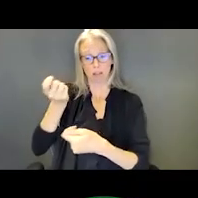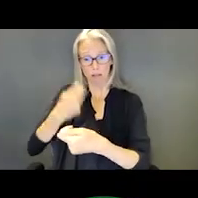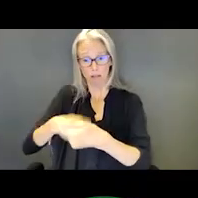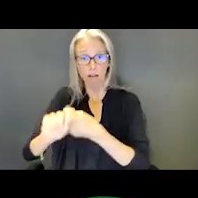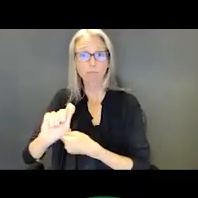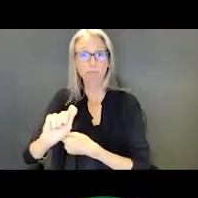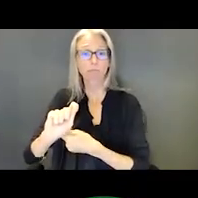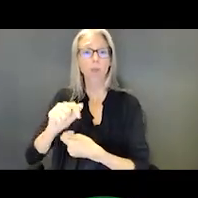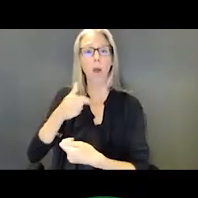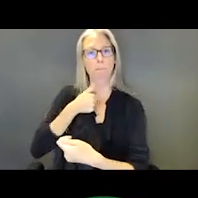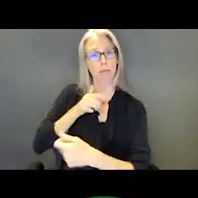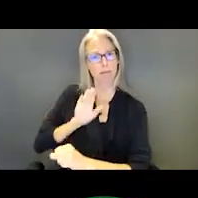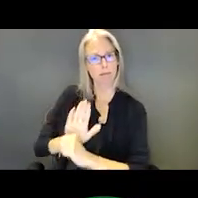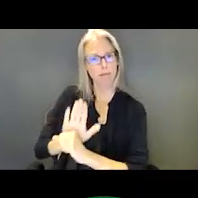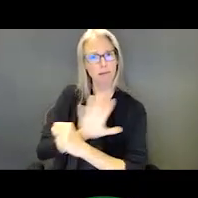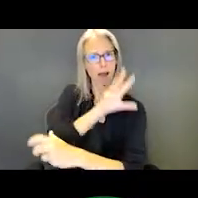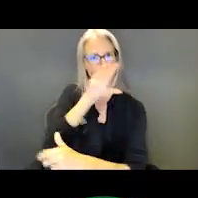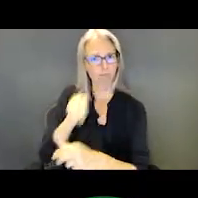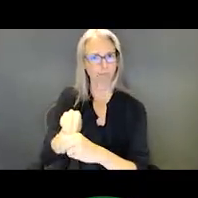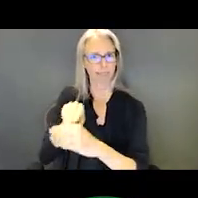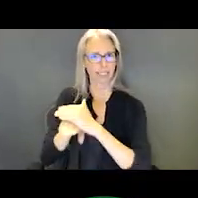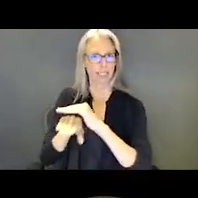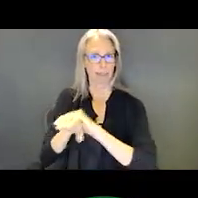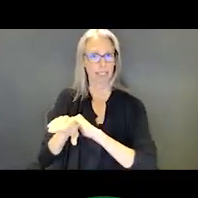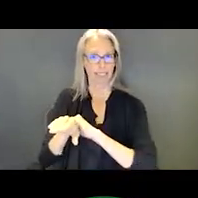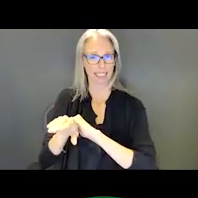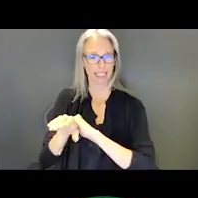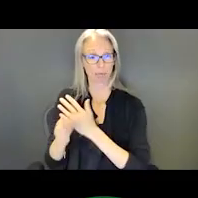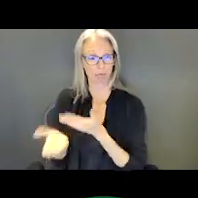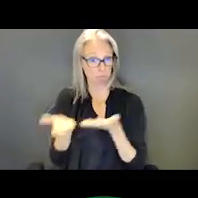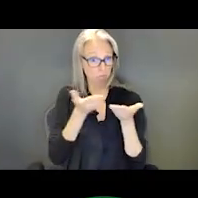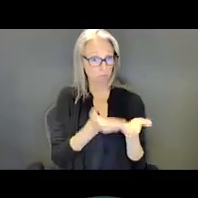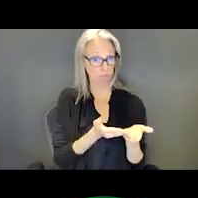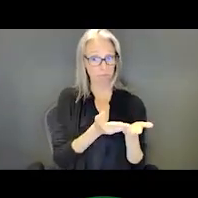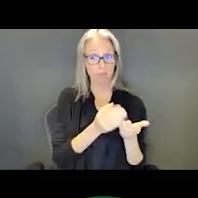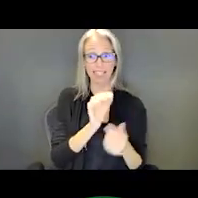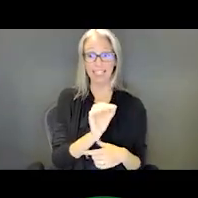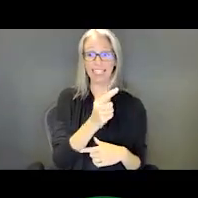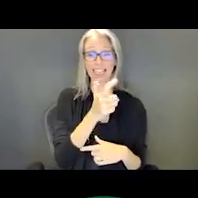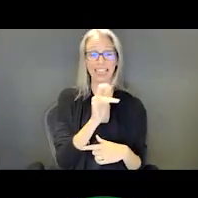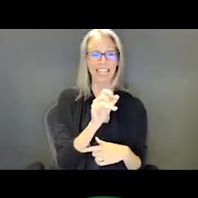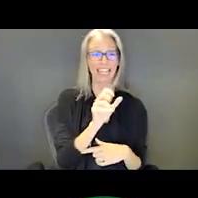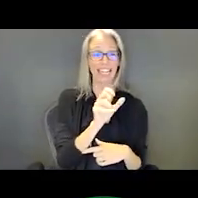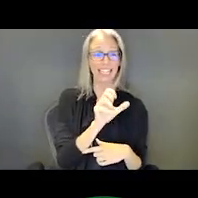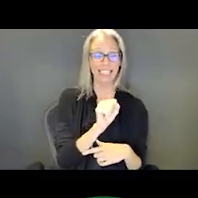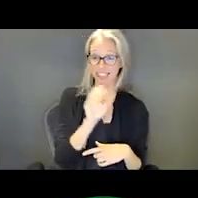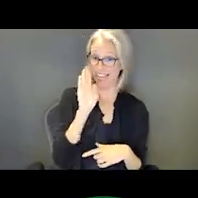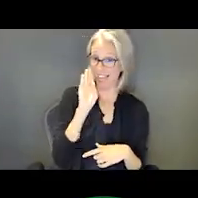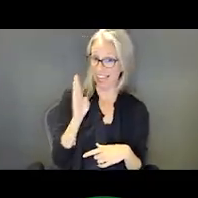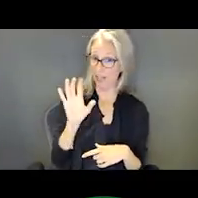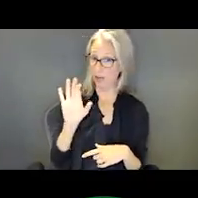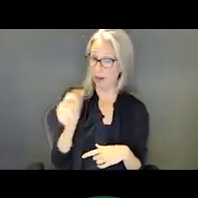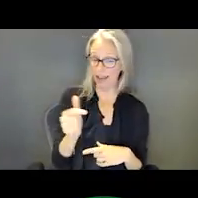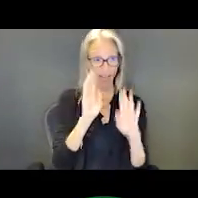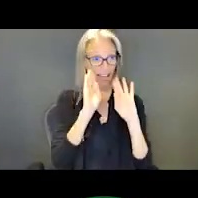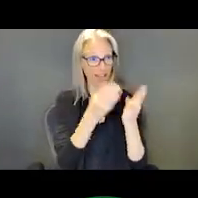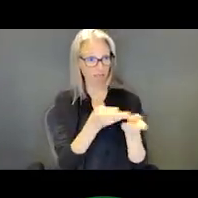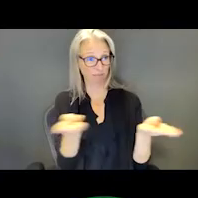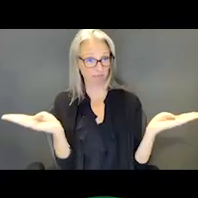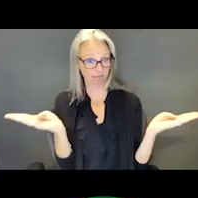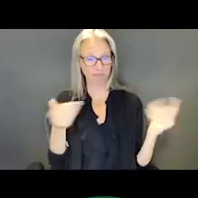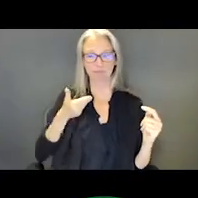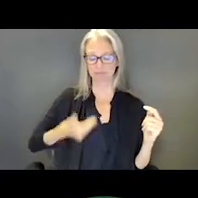As well. And Lennis, do you want to introduce yourself? Hi Craig, and hello everyone there.